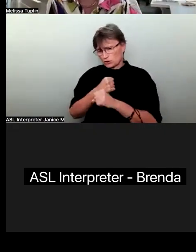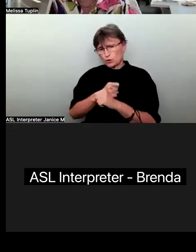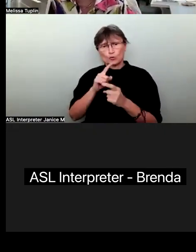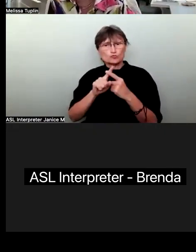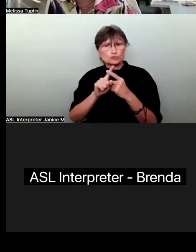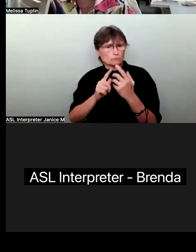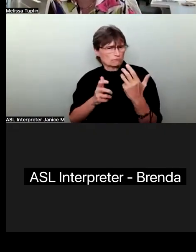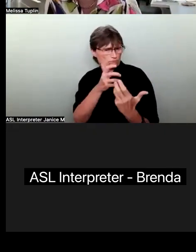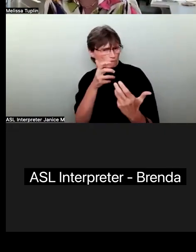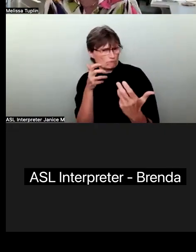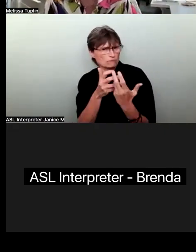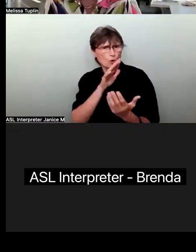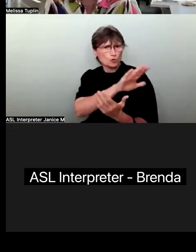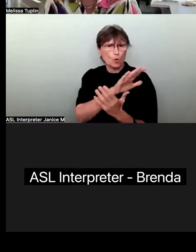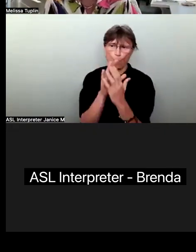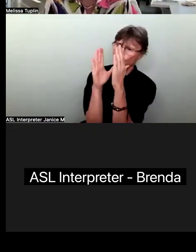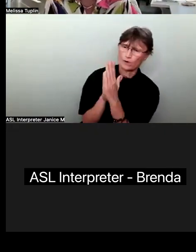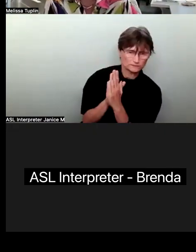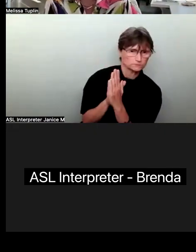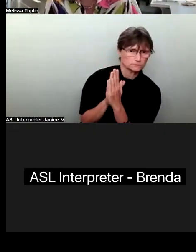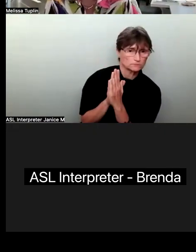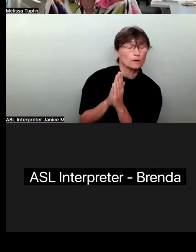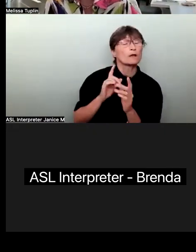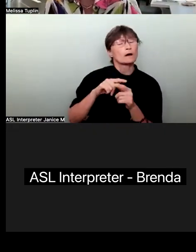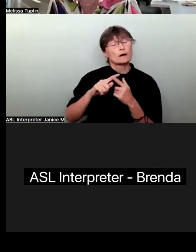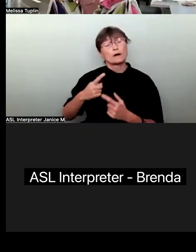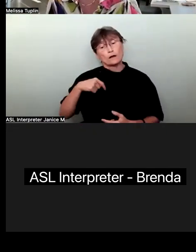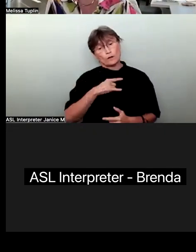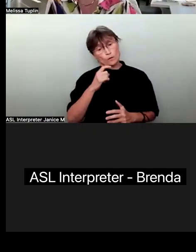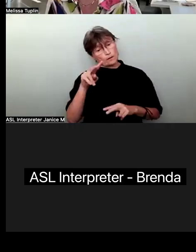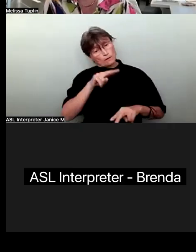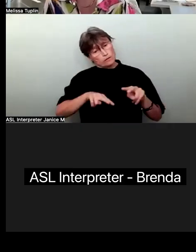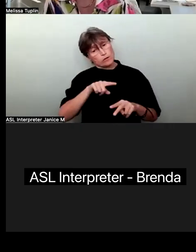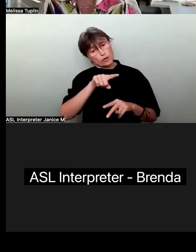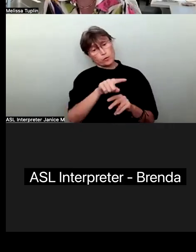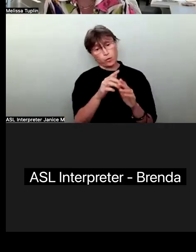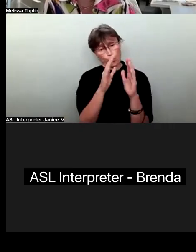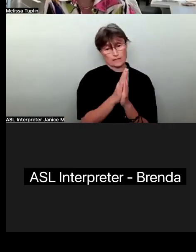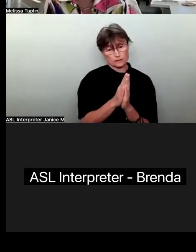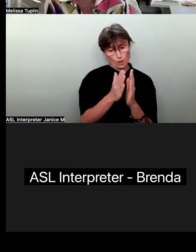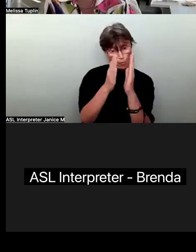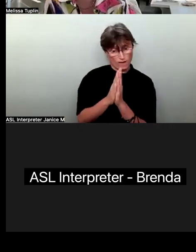Your funding request also gives assessors a sense of your aspirations. So remember that